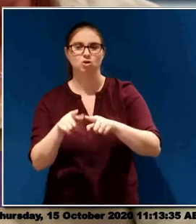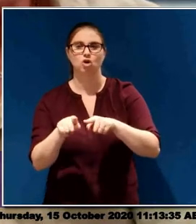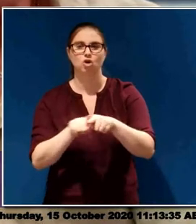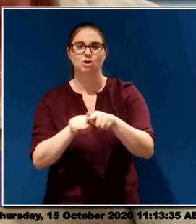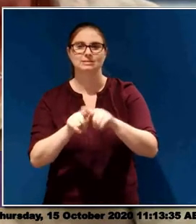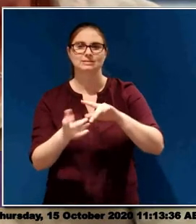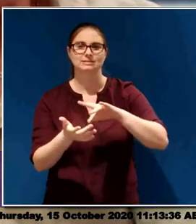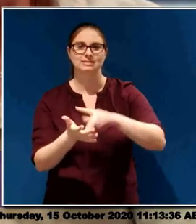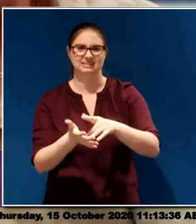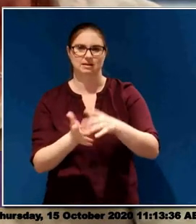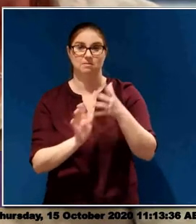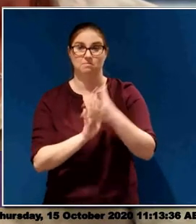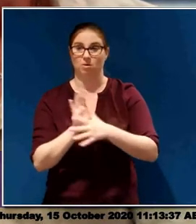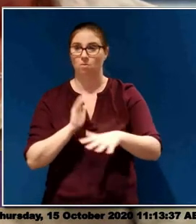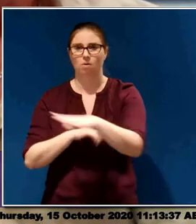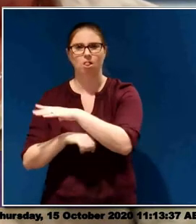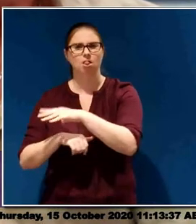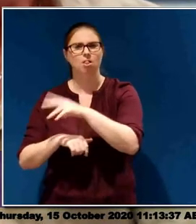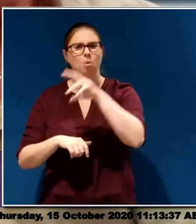if you get kicked out of every school.